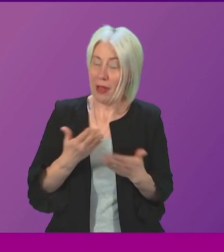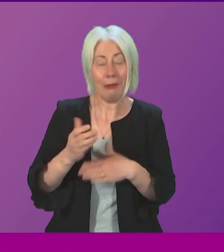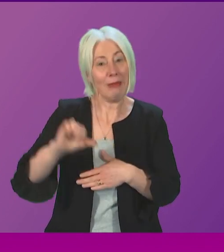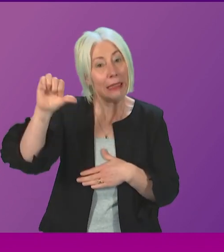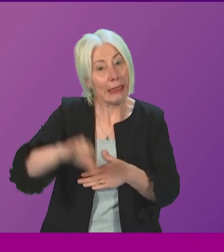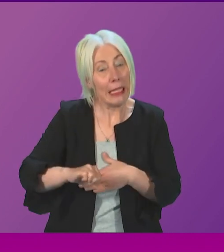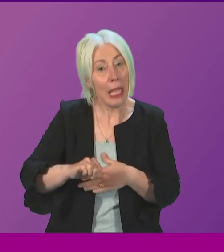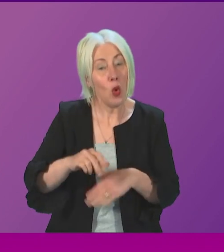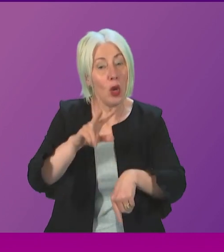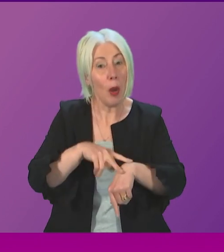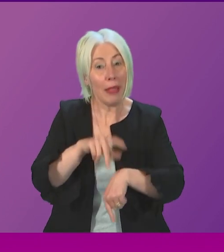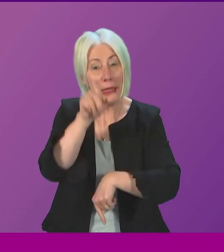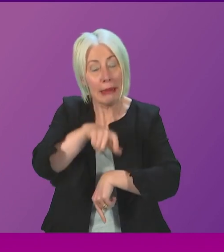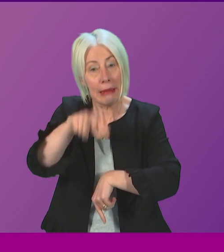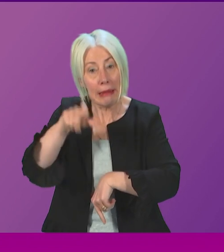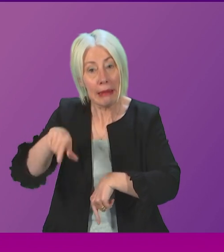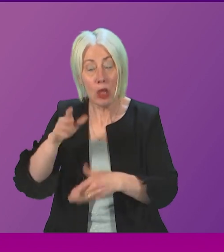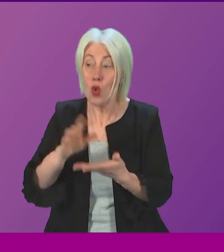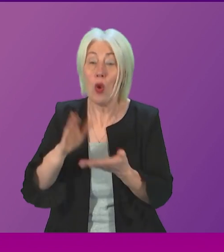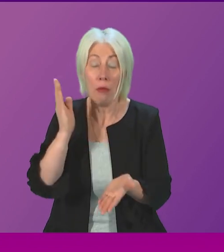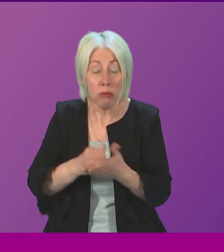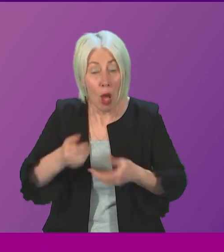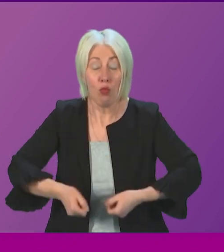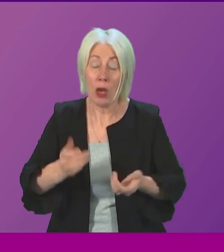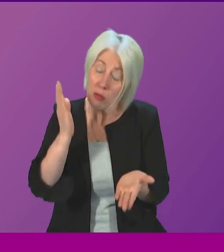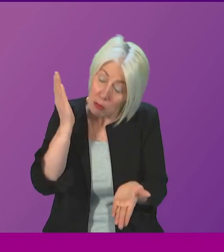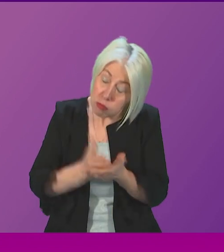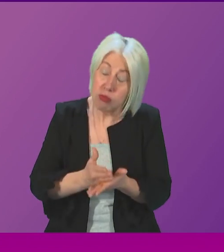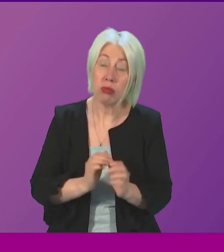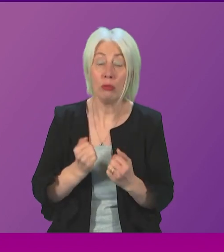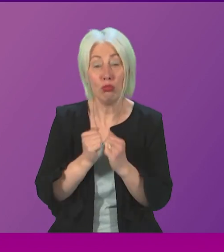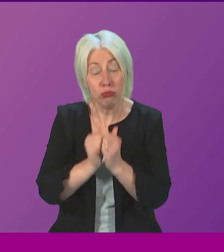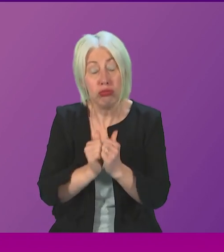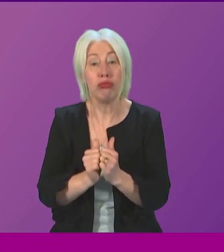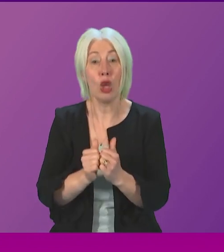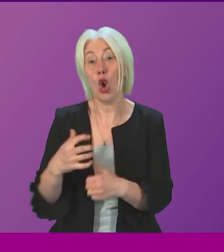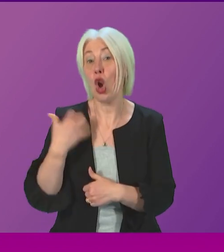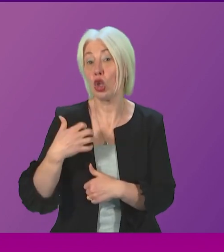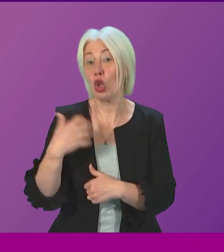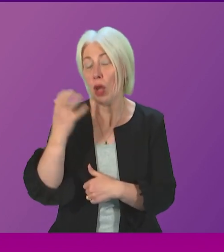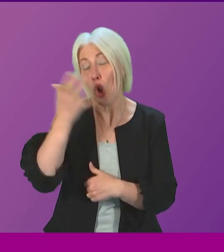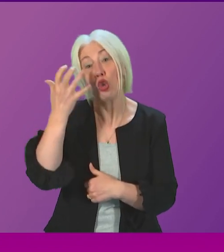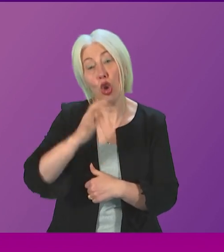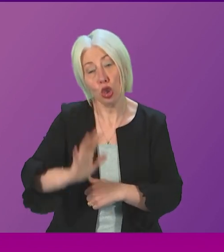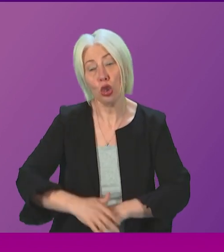officers who raise legitimate concerns? That is a very fair point from Douglas Ross.